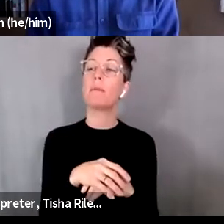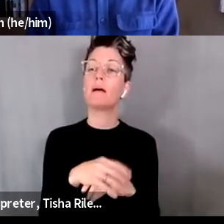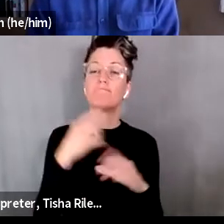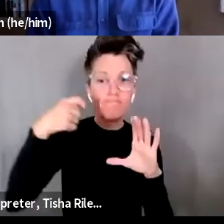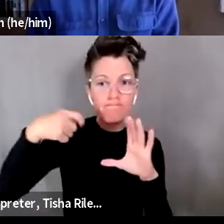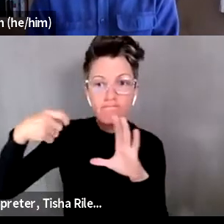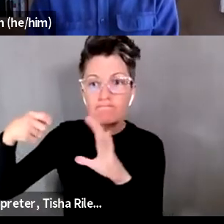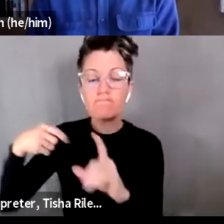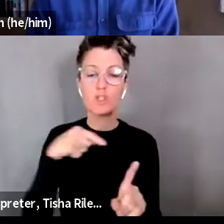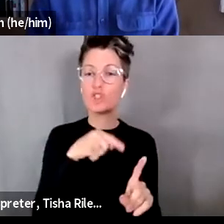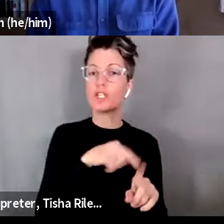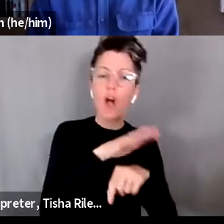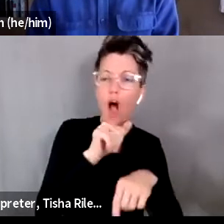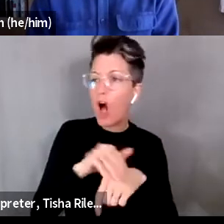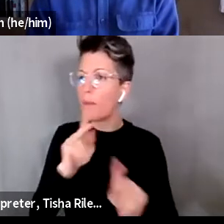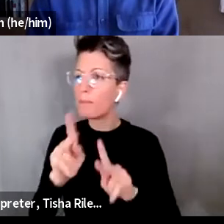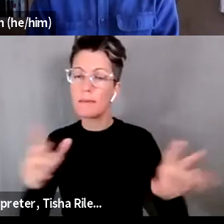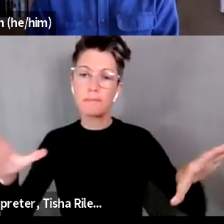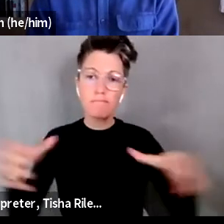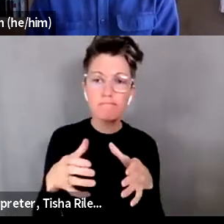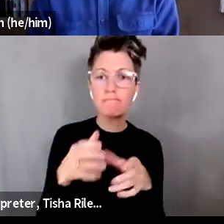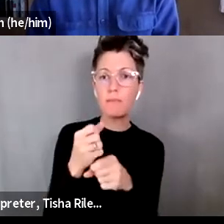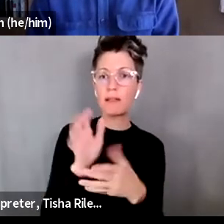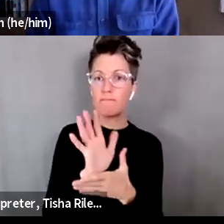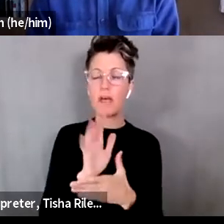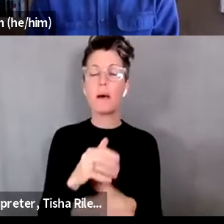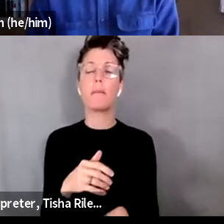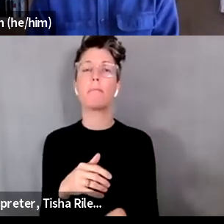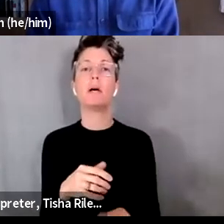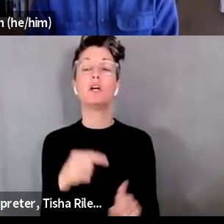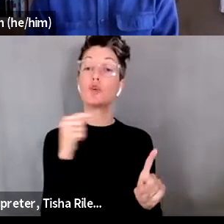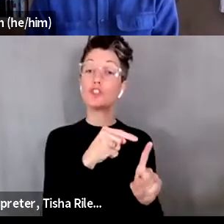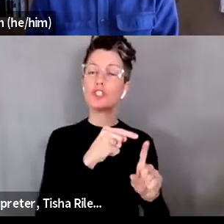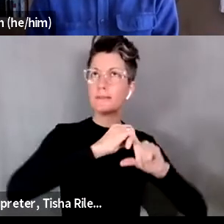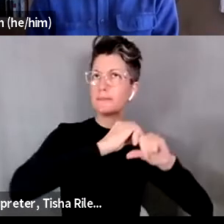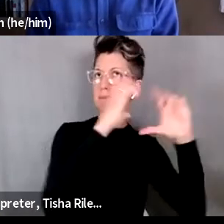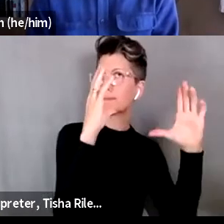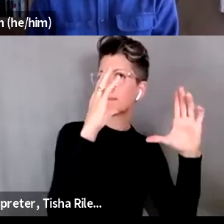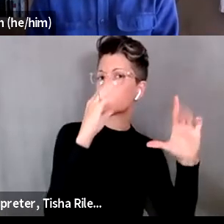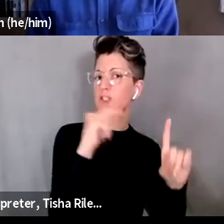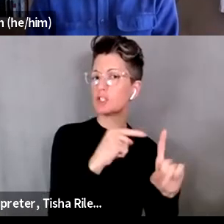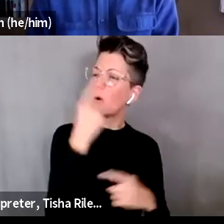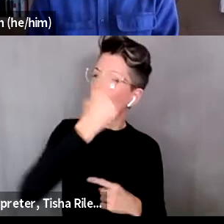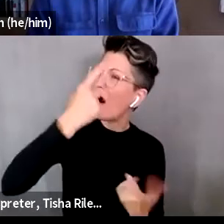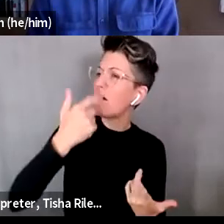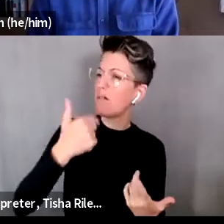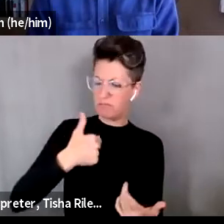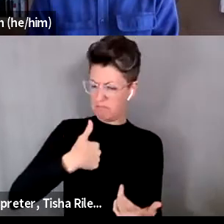And in her mind, I think, when we had conversations as things were going on, she kept wondering whether she was a good character.